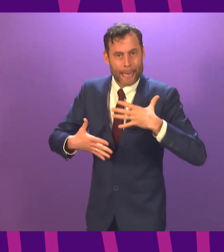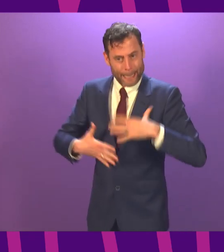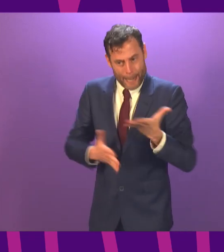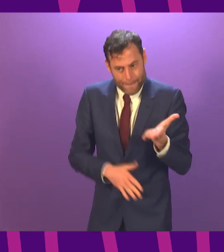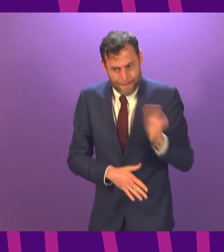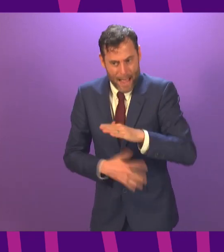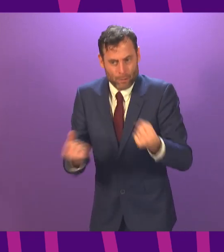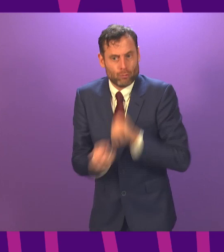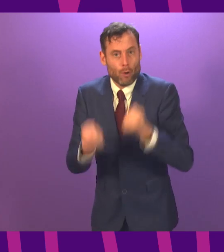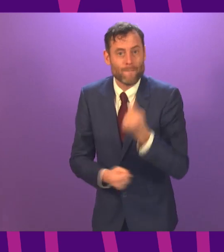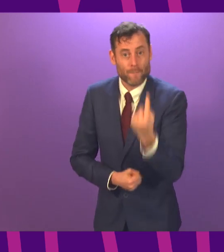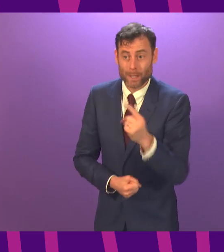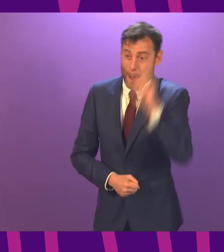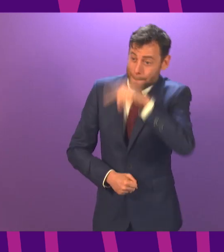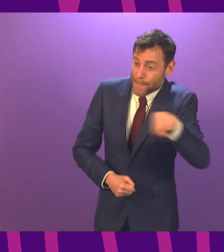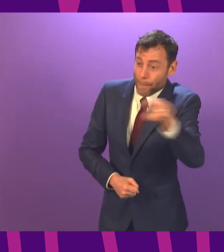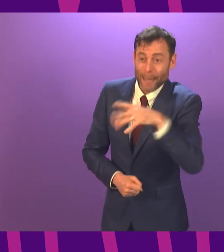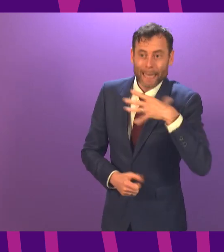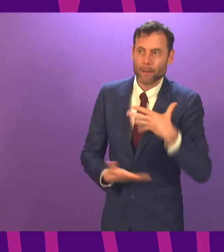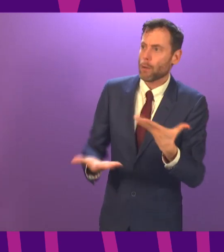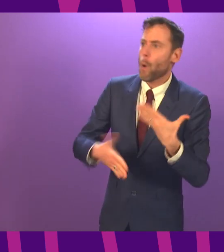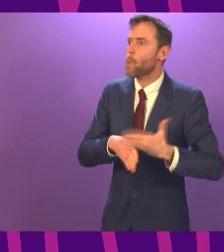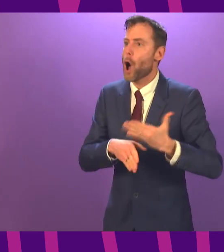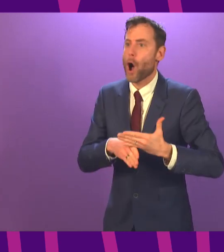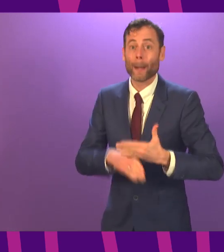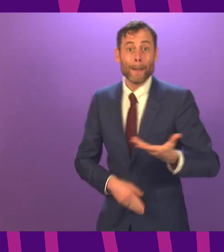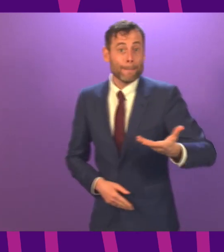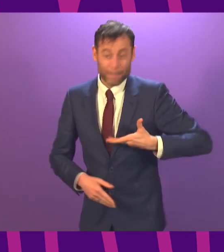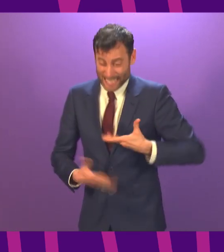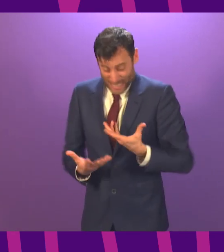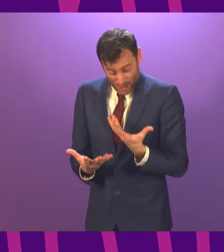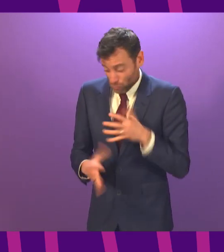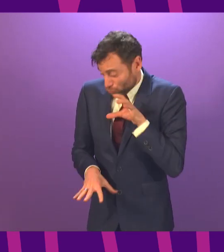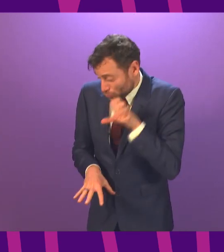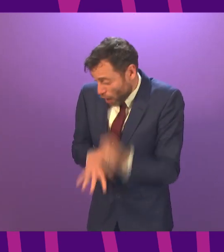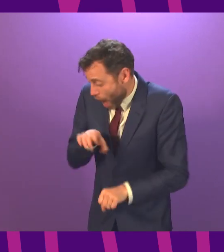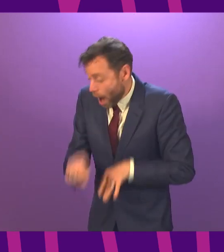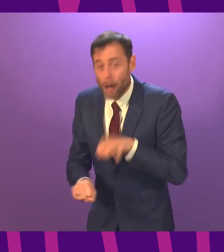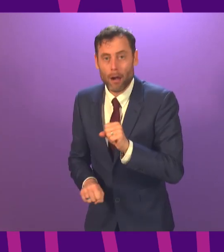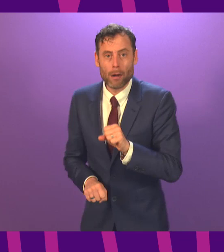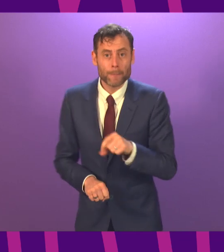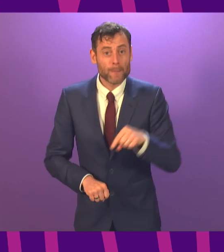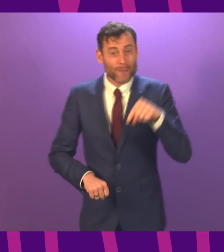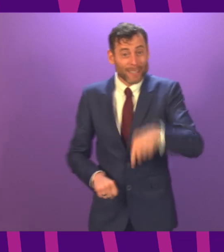the businesses that are on their knees; the climate, which is in a state of emergency;